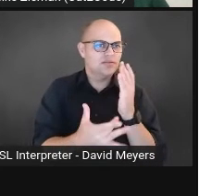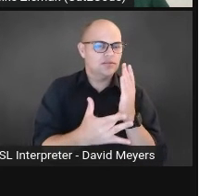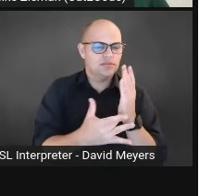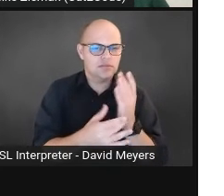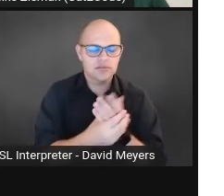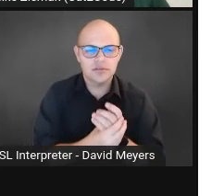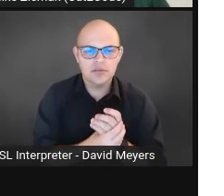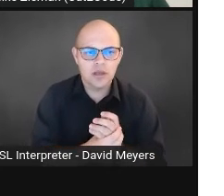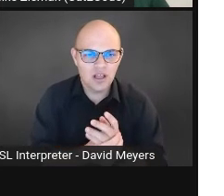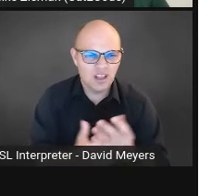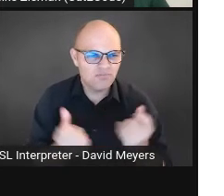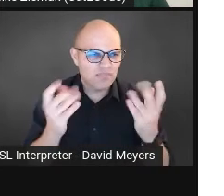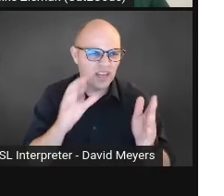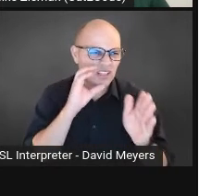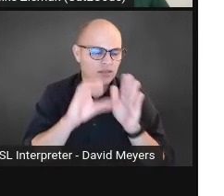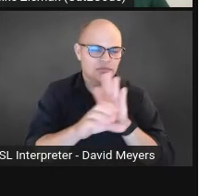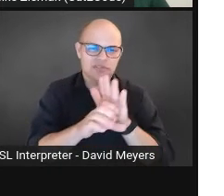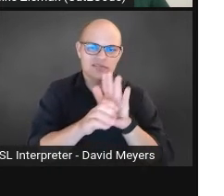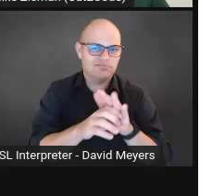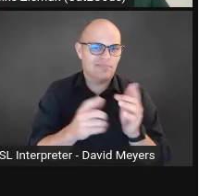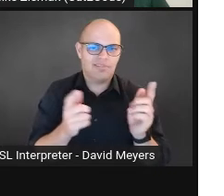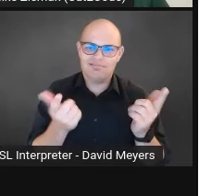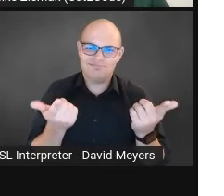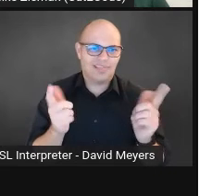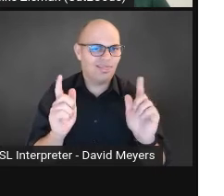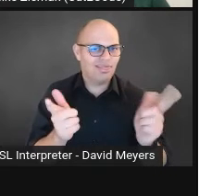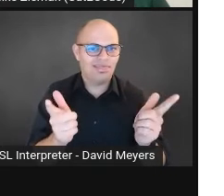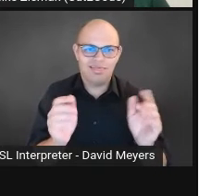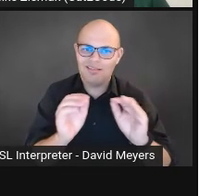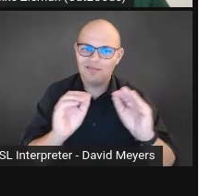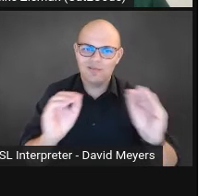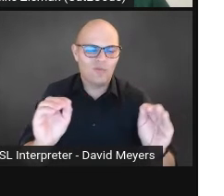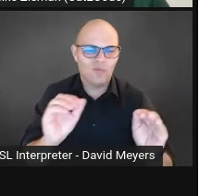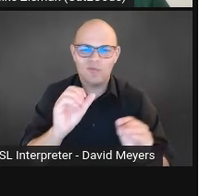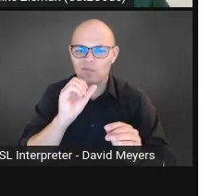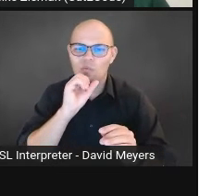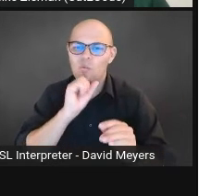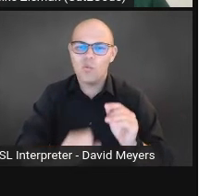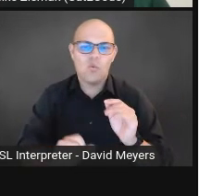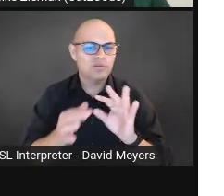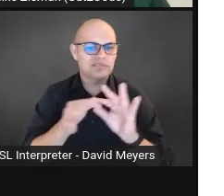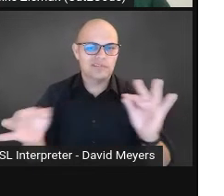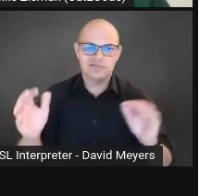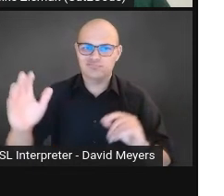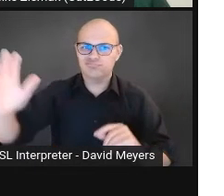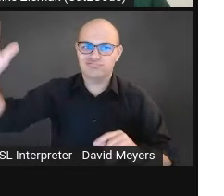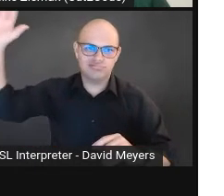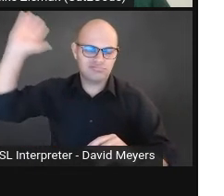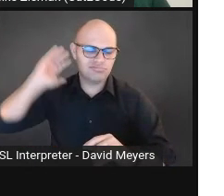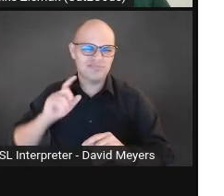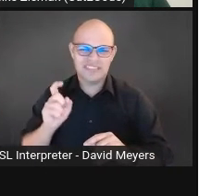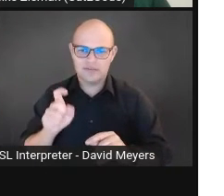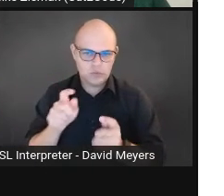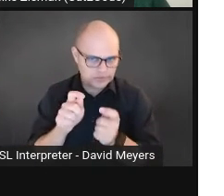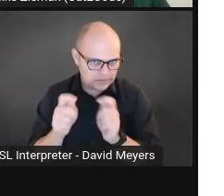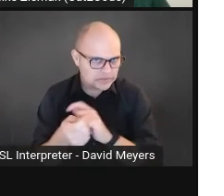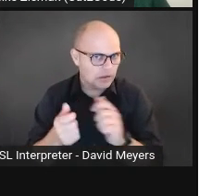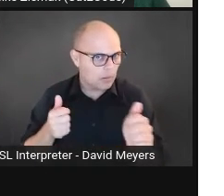Were lacking old text, so that's also a big no-no. The power contrast needed to be improved.